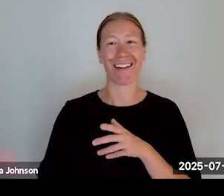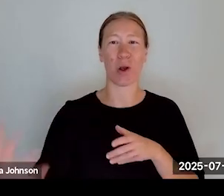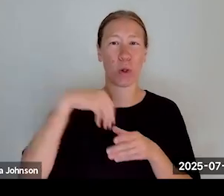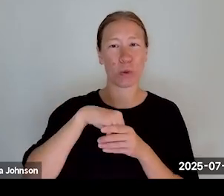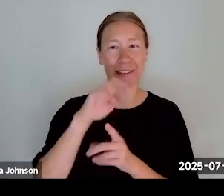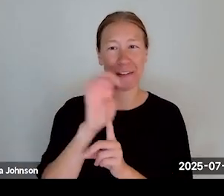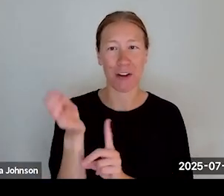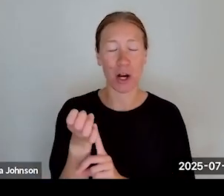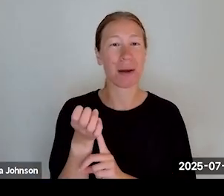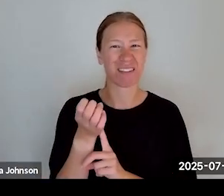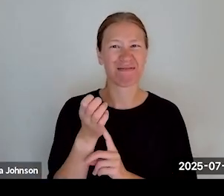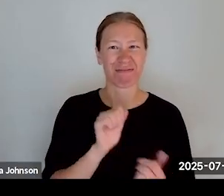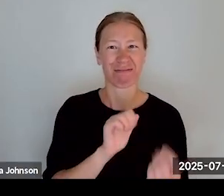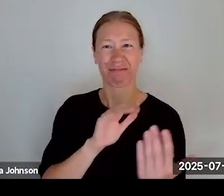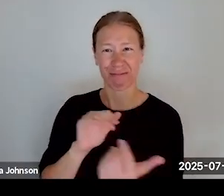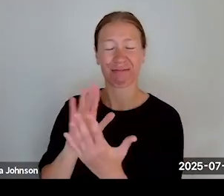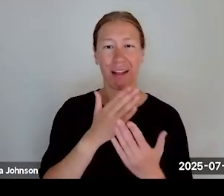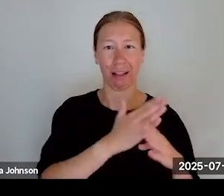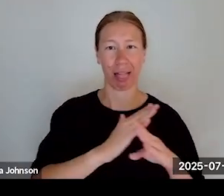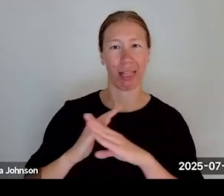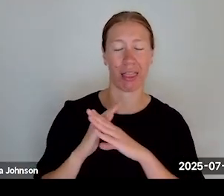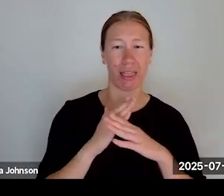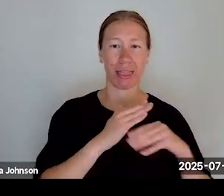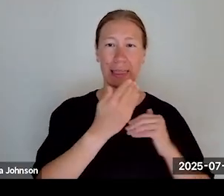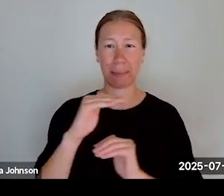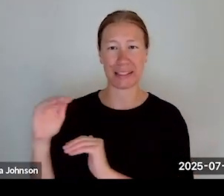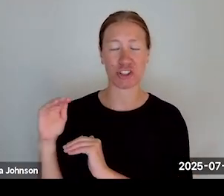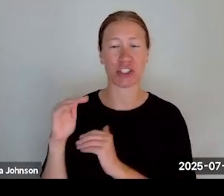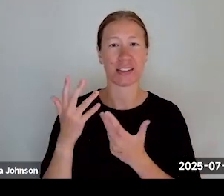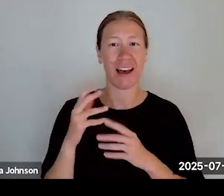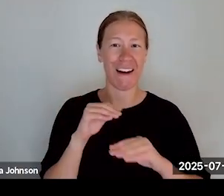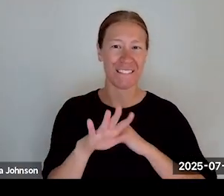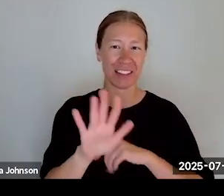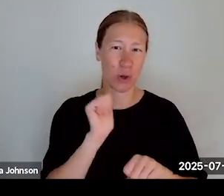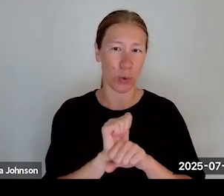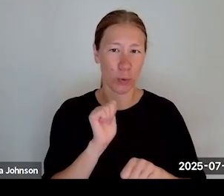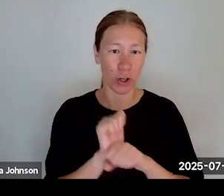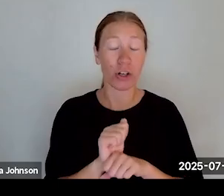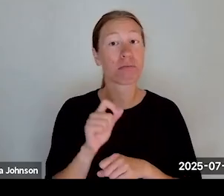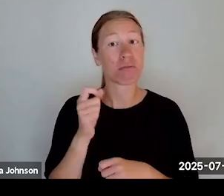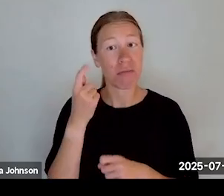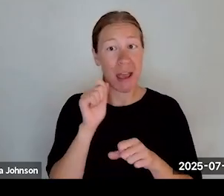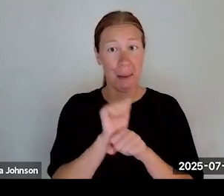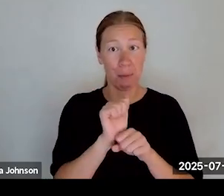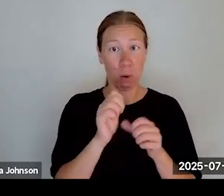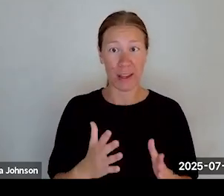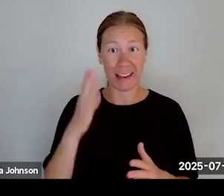that affect their ability to work. So if an employee does experience those limitations and barriers with their work,